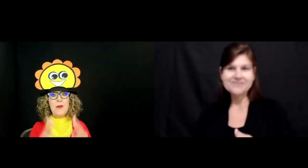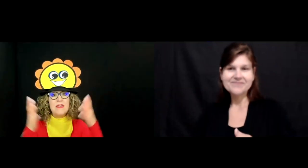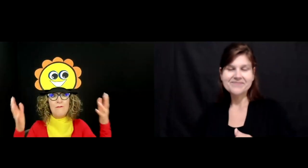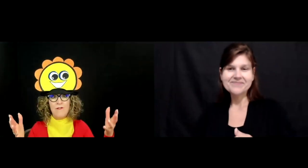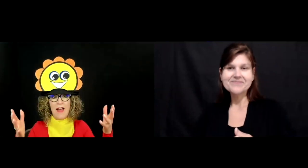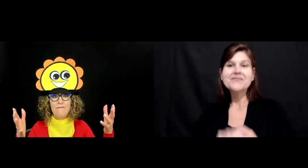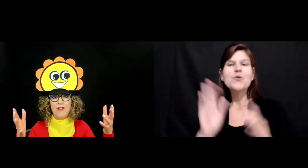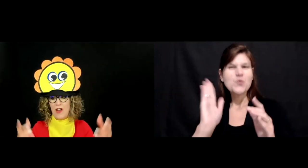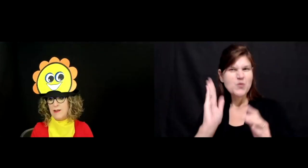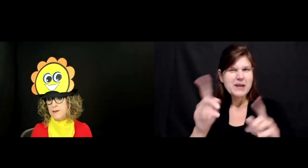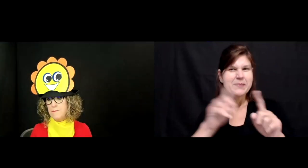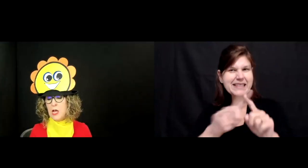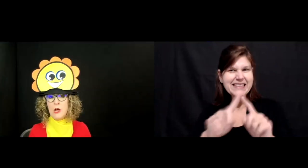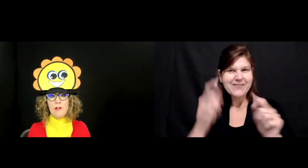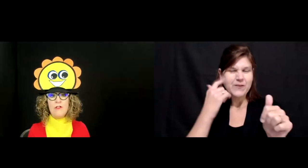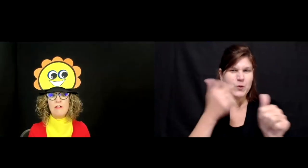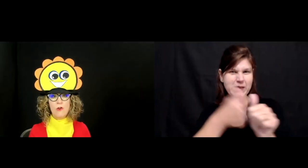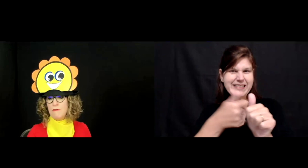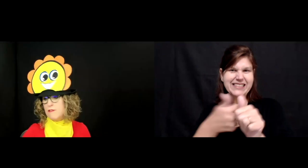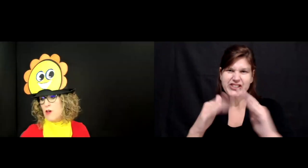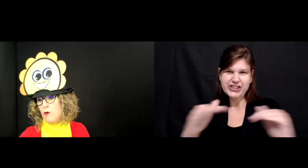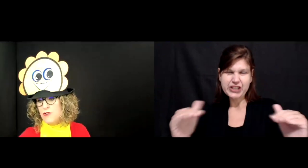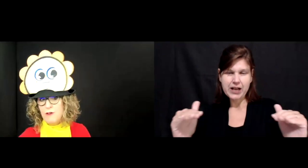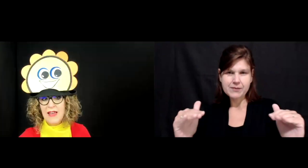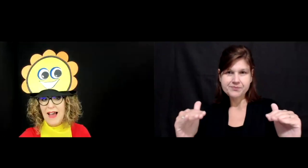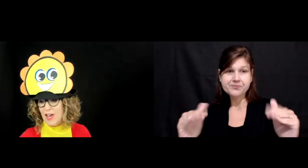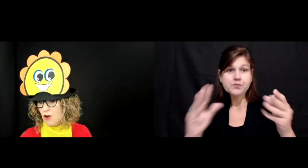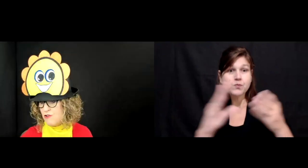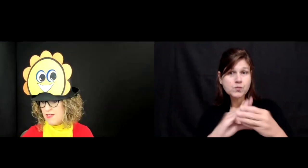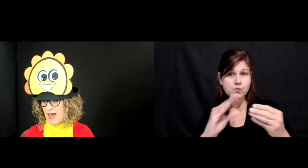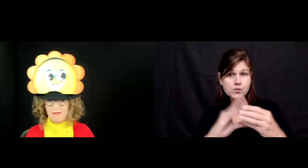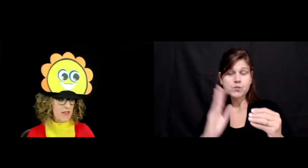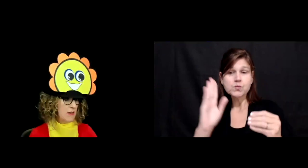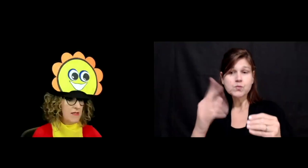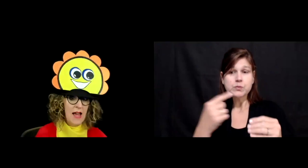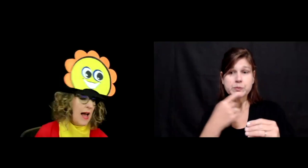It will be different for every child. So the stories told using high-contrast characters,